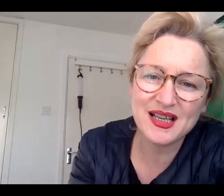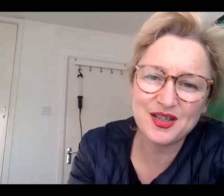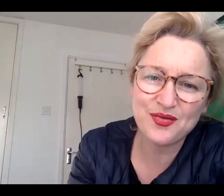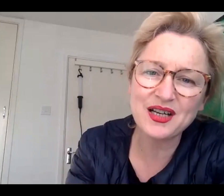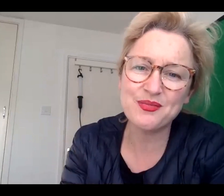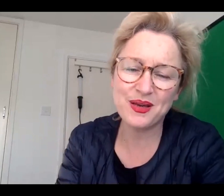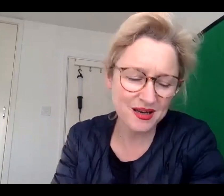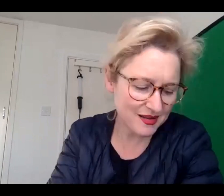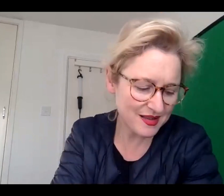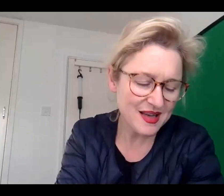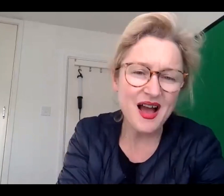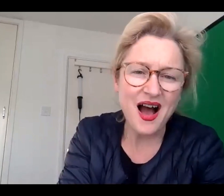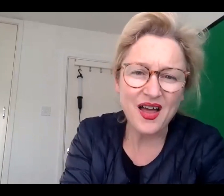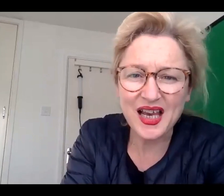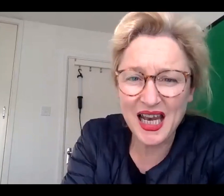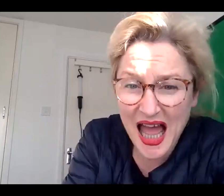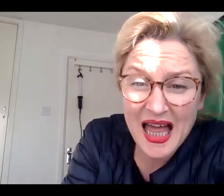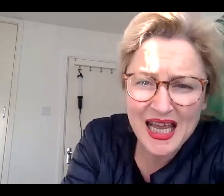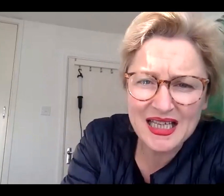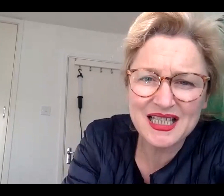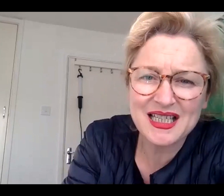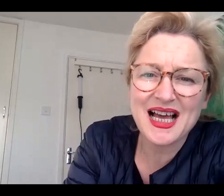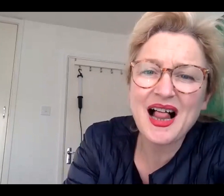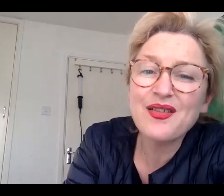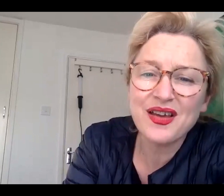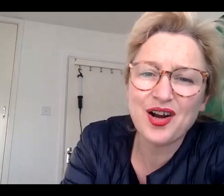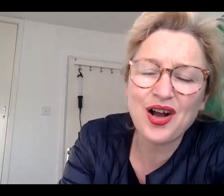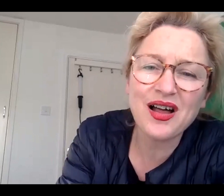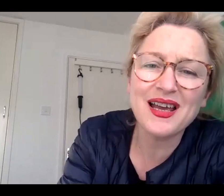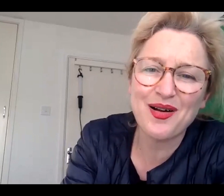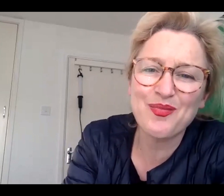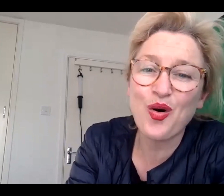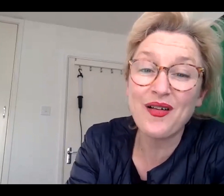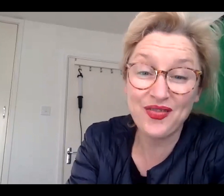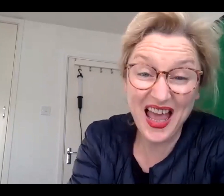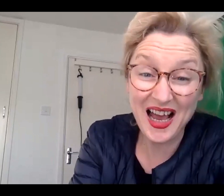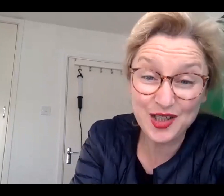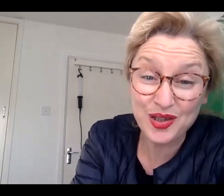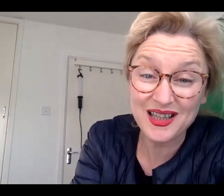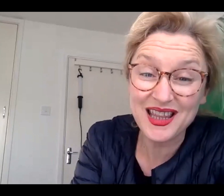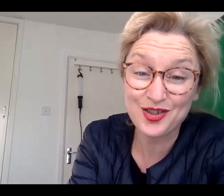say director because I think Lianne and Alvean (Jones), our colleague, are more of the actual theatre